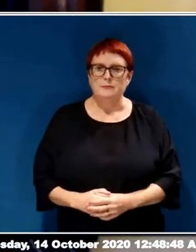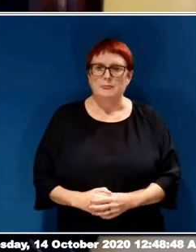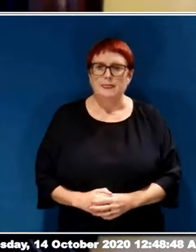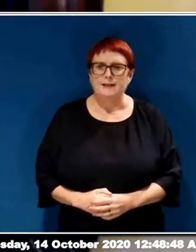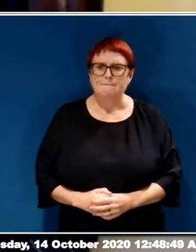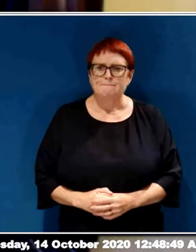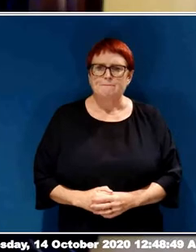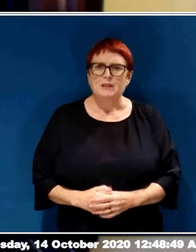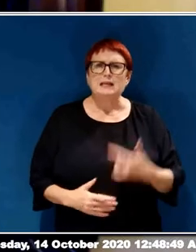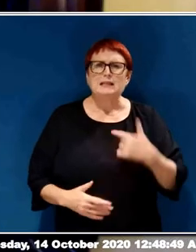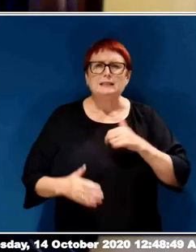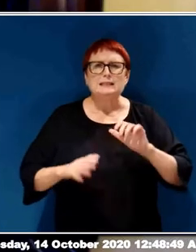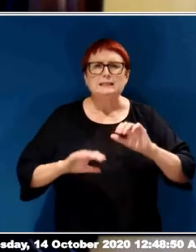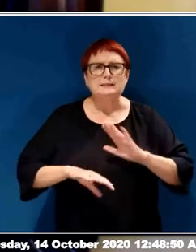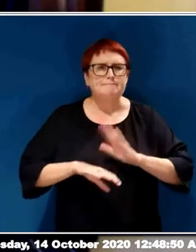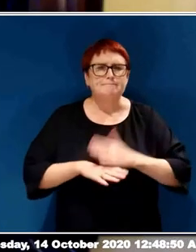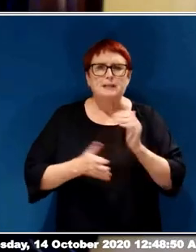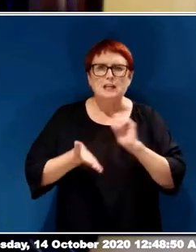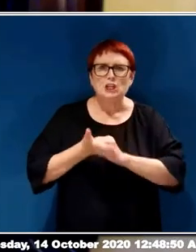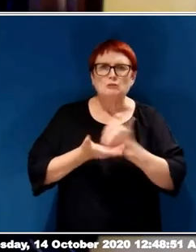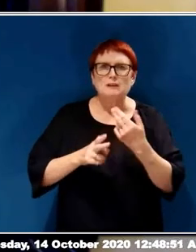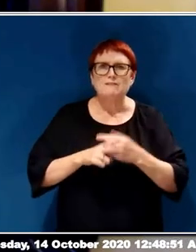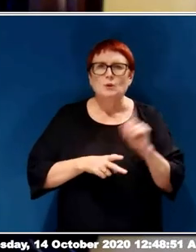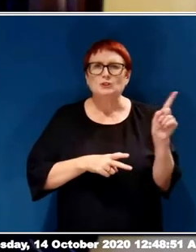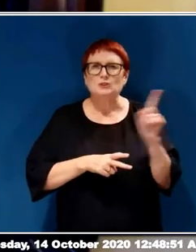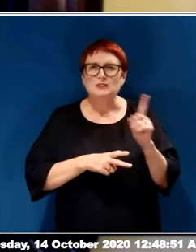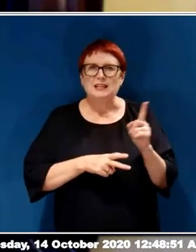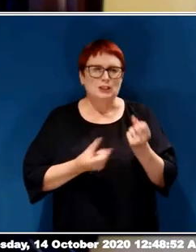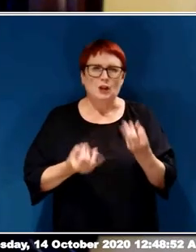today's session. I've made a number of recommendations.